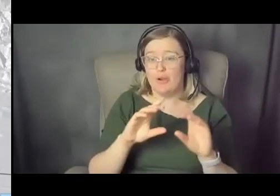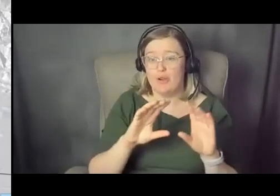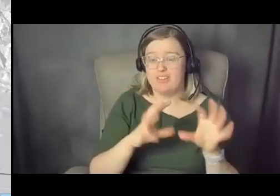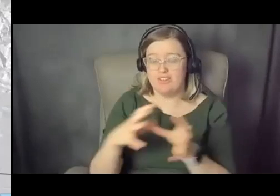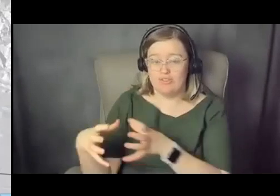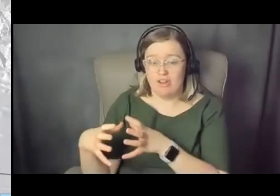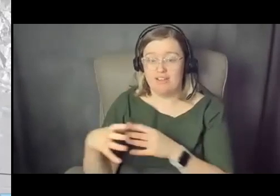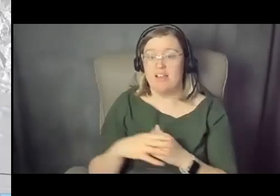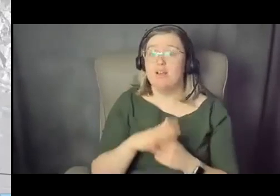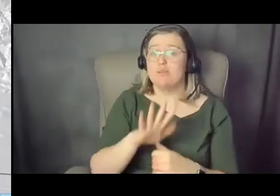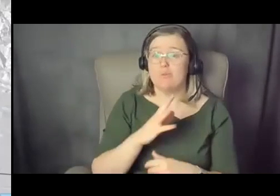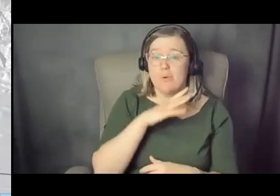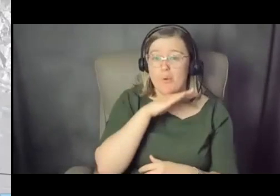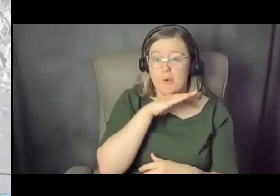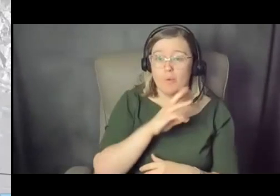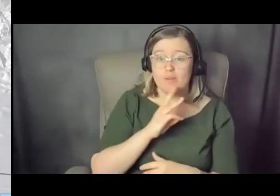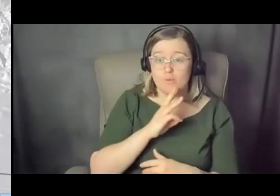your area to a regional treatment plant.